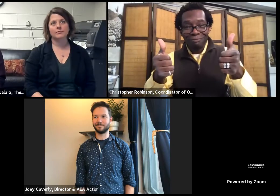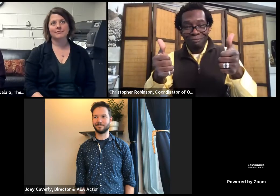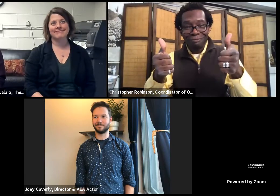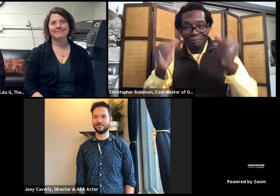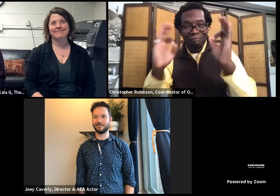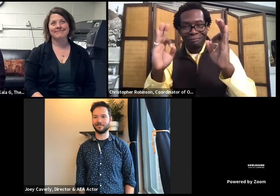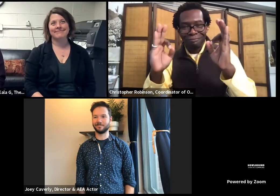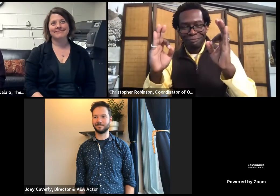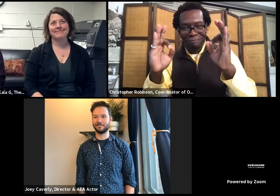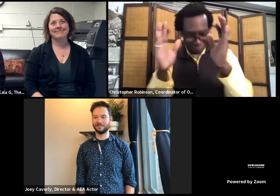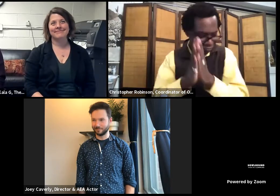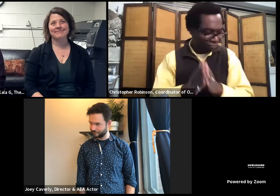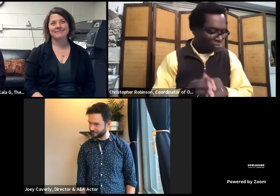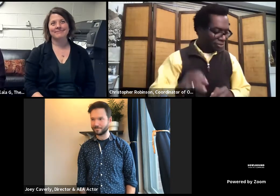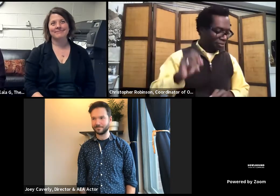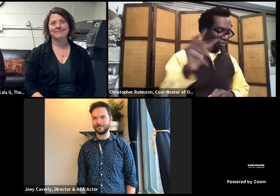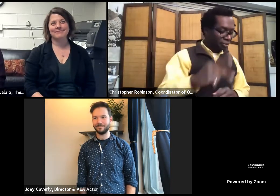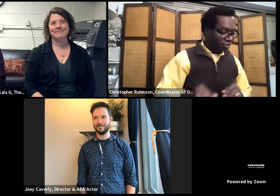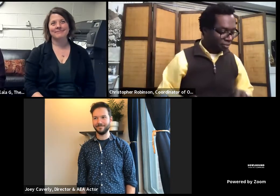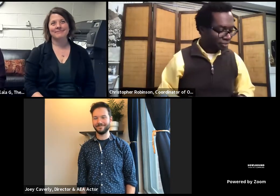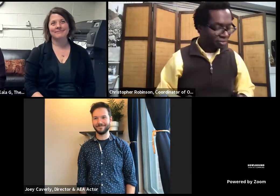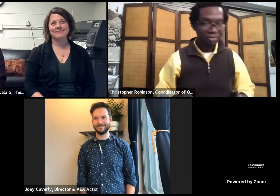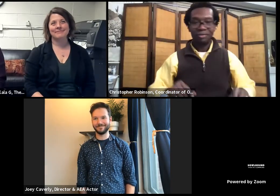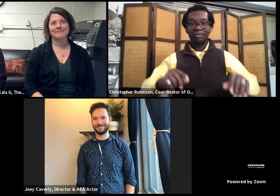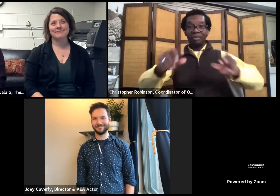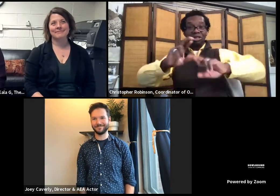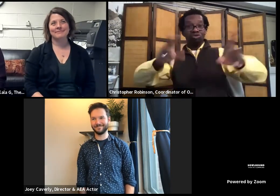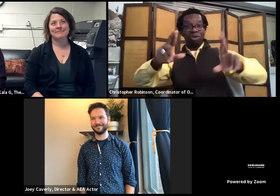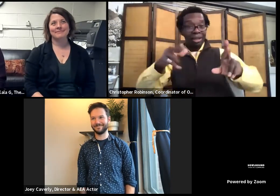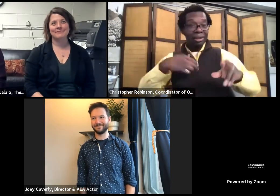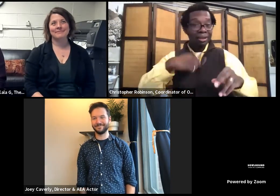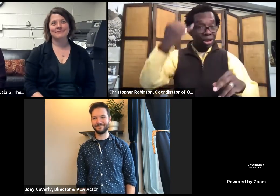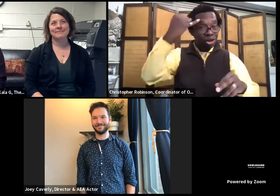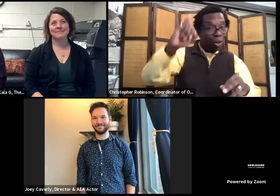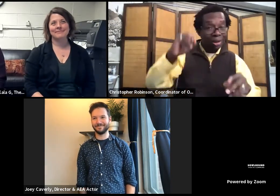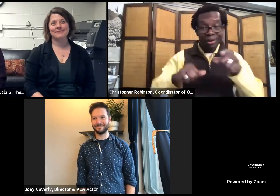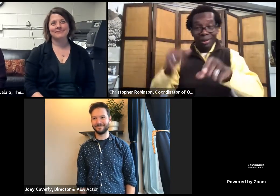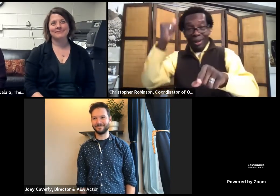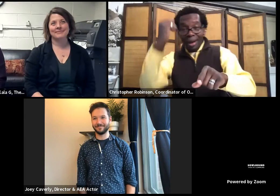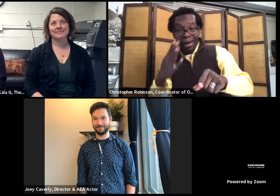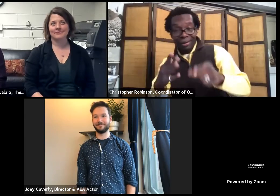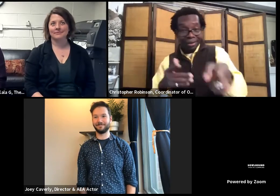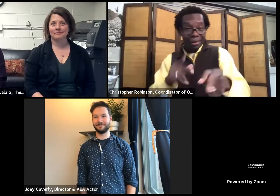So today is an opportunity to get a nice candy. We're looking at how to affirm and move in the right direction.